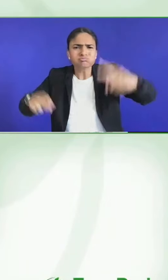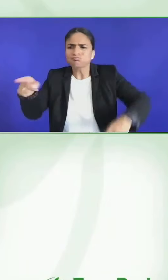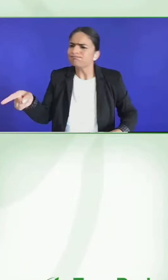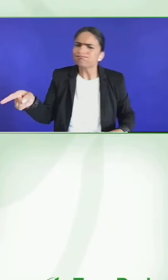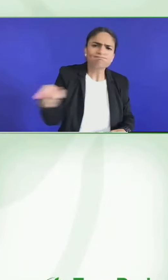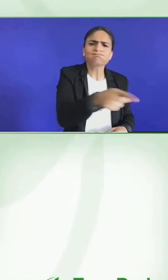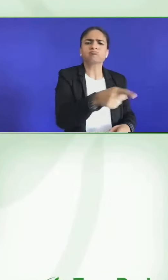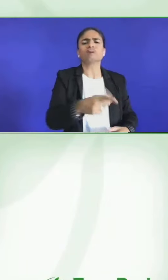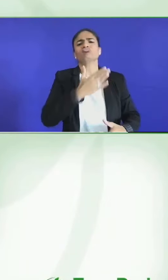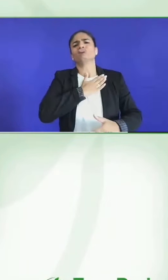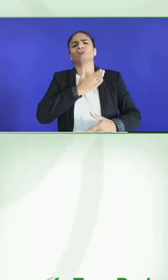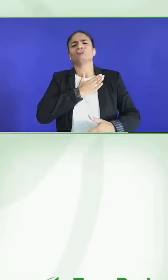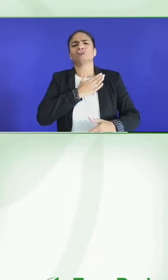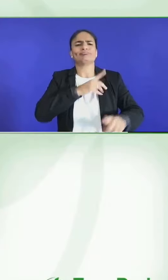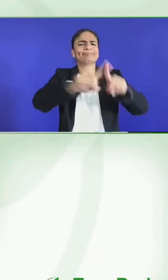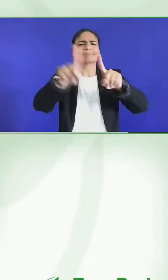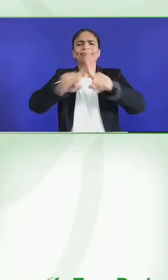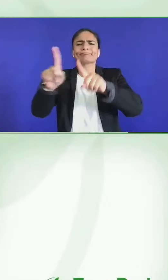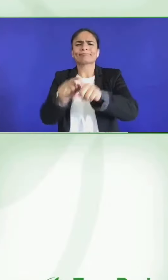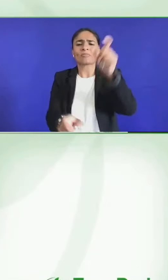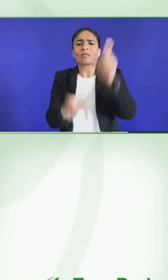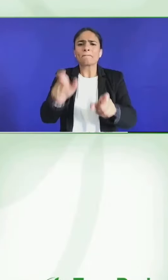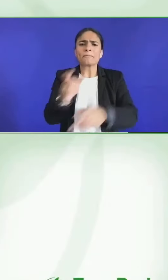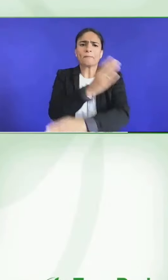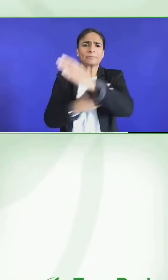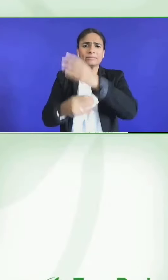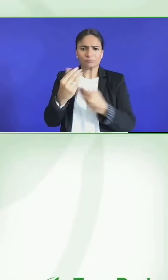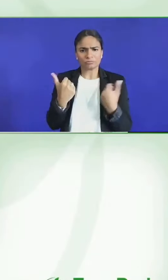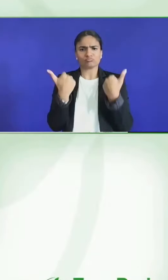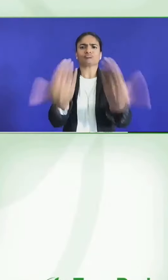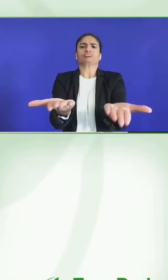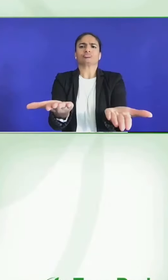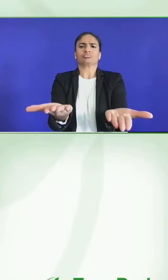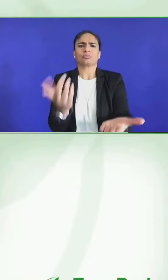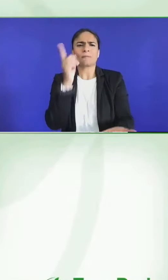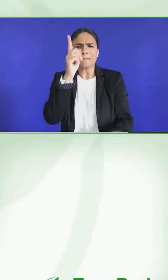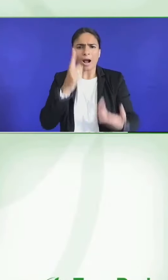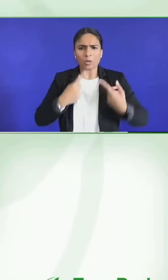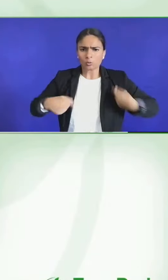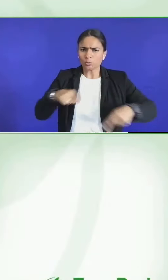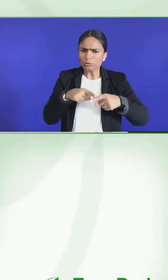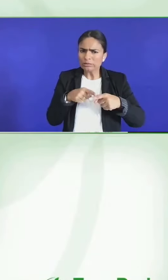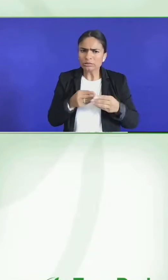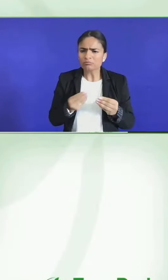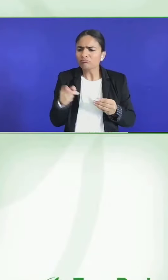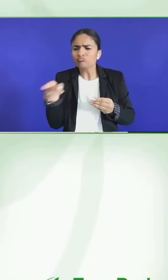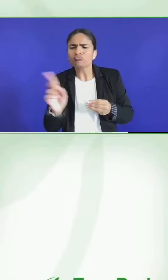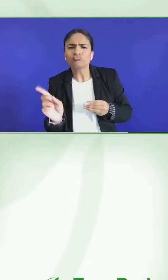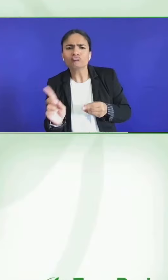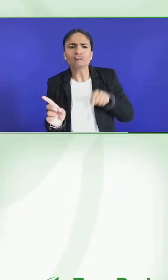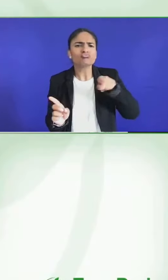We see that a lot of new initiatives were established during